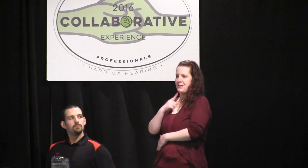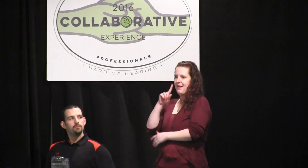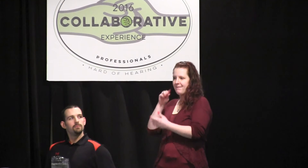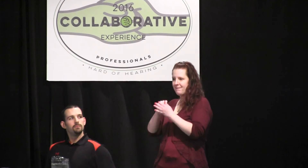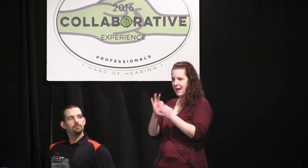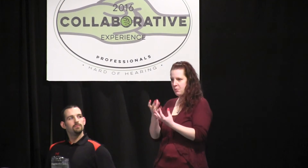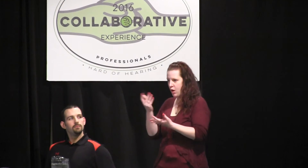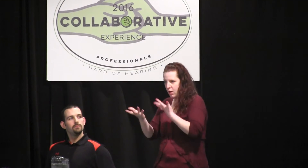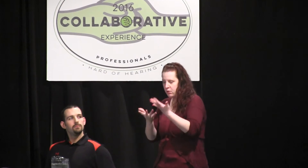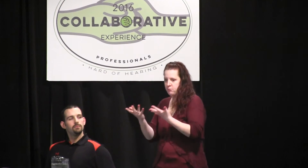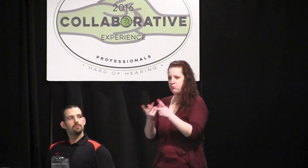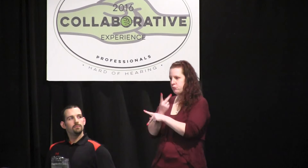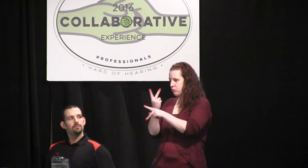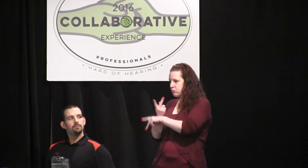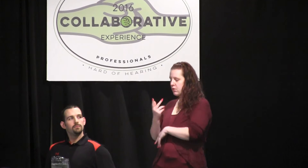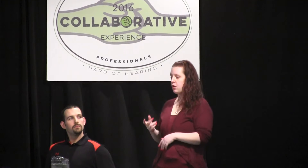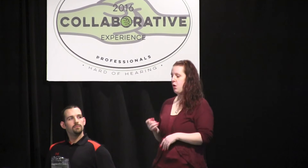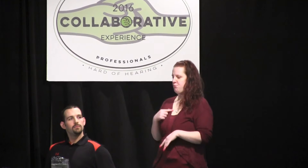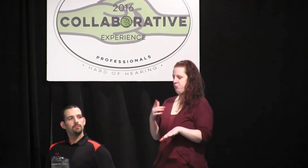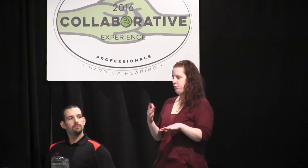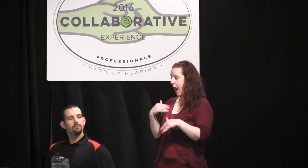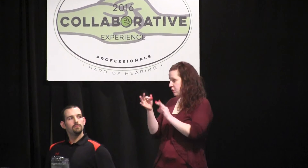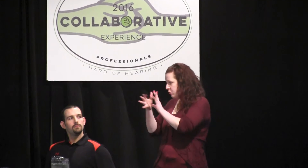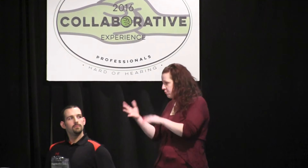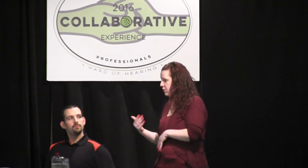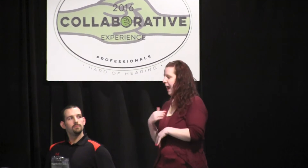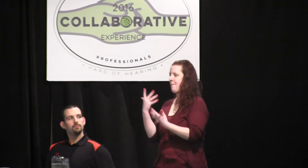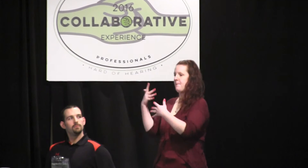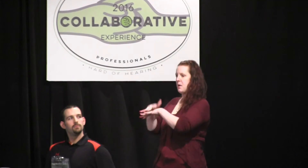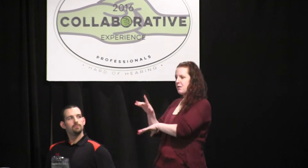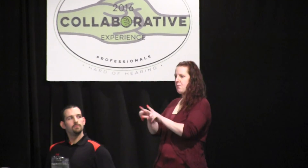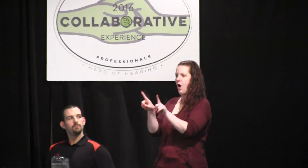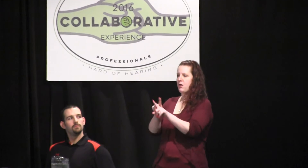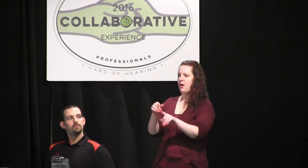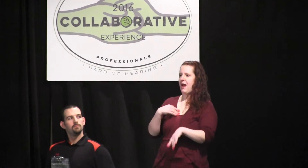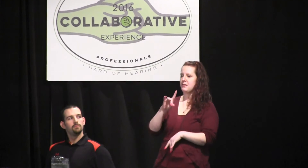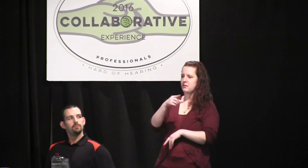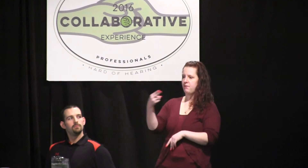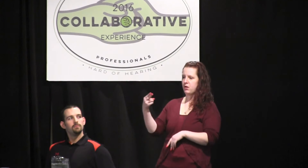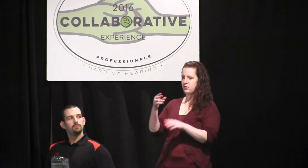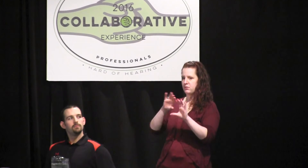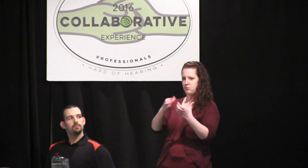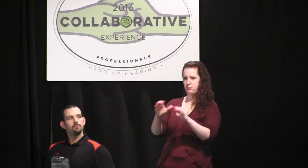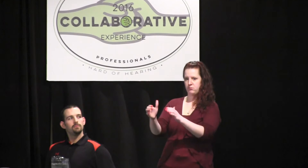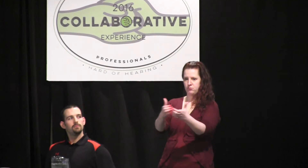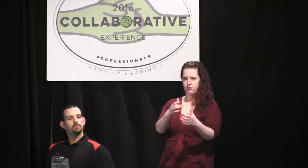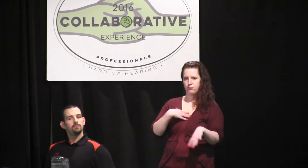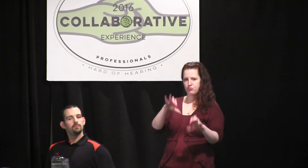and I'm the only deaf person in my family. So we had to kind of figure all of that out. So I had interpreters in my classroom.